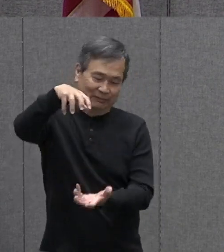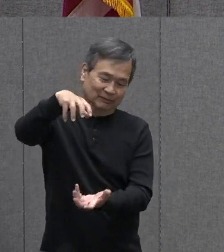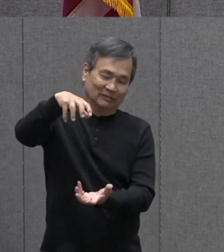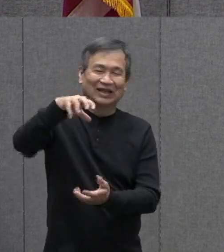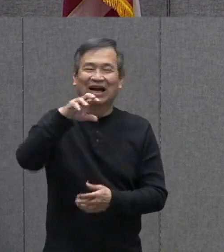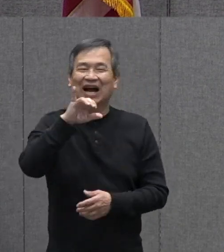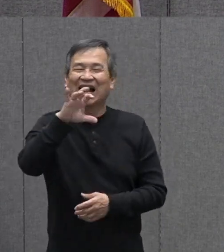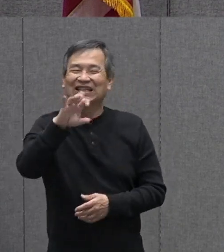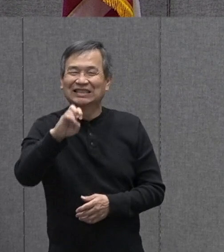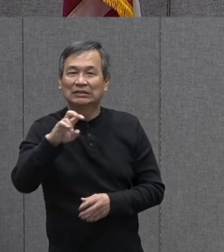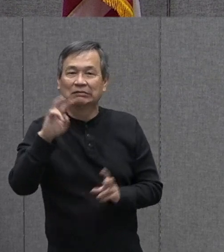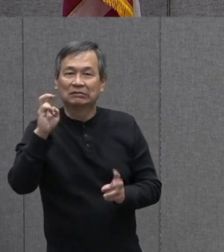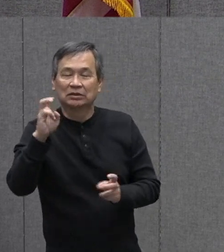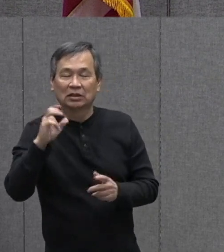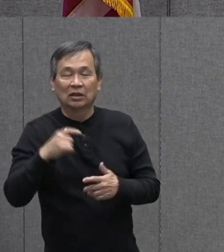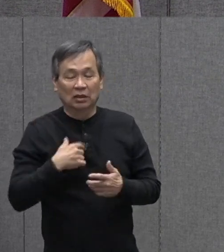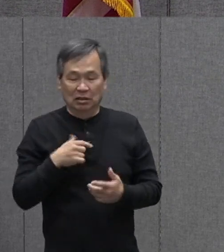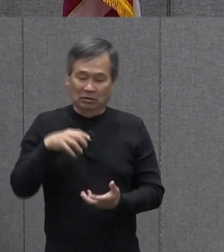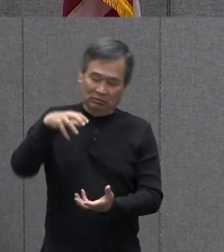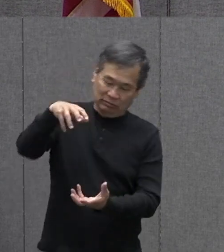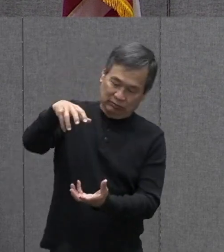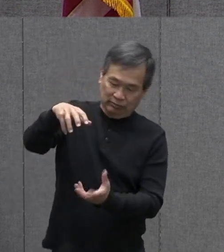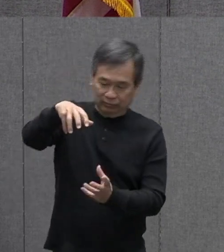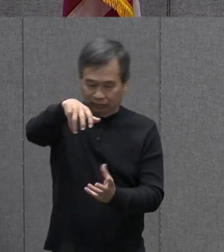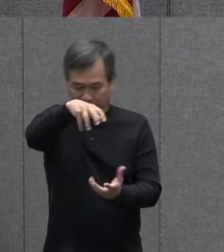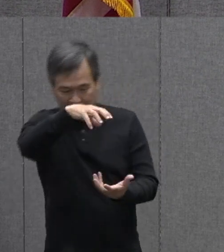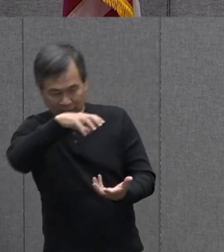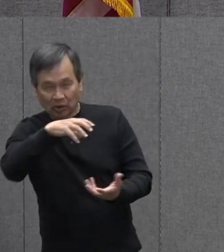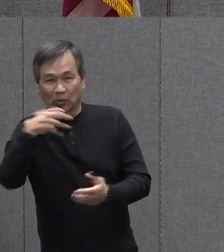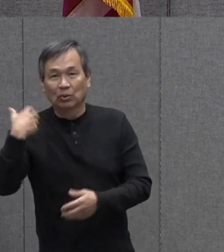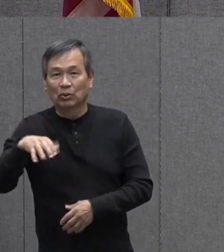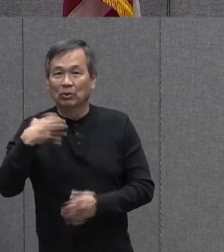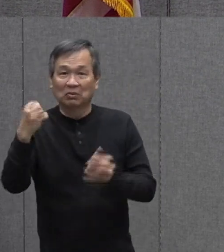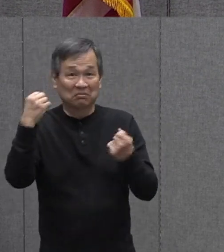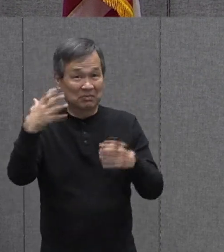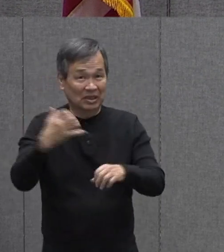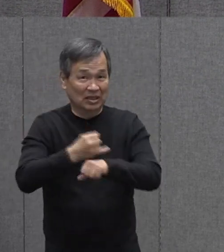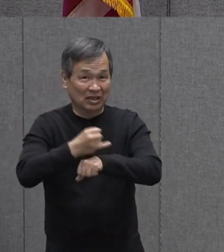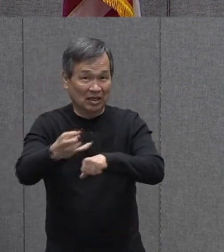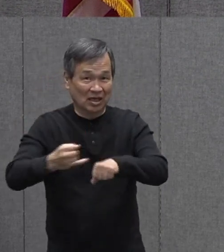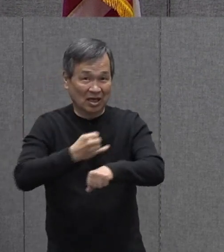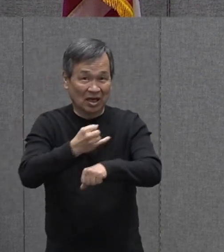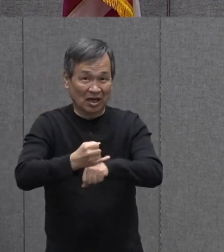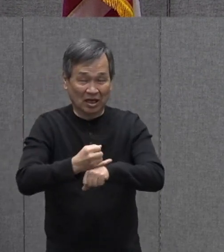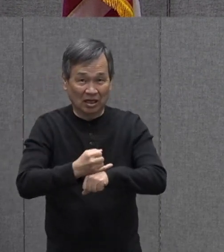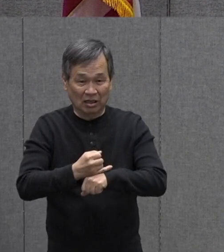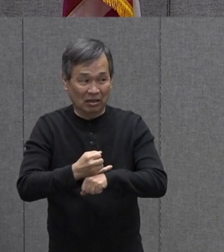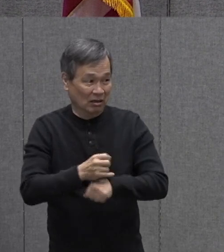I'm not gonna show every Island, there are a lot of them, but I'm gonna show little islands to show that they do exist,